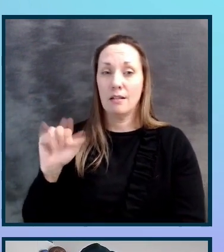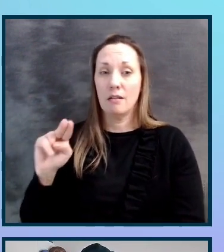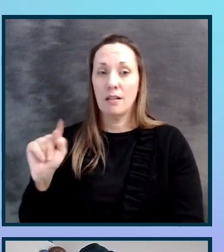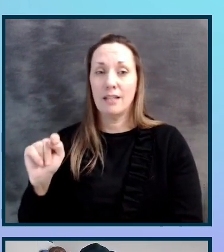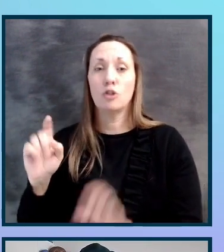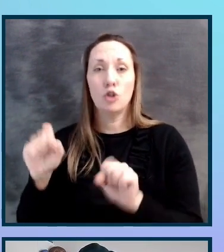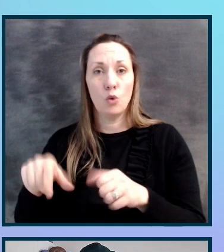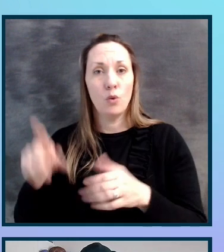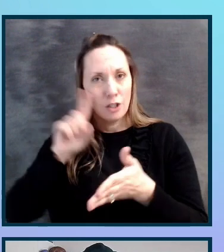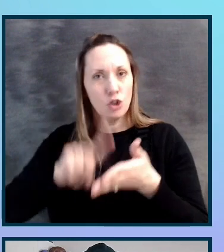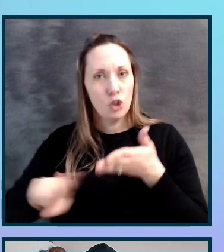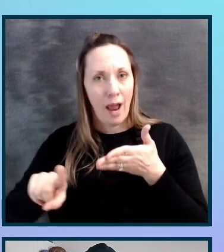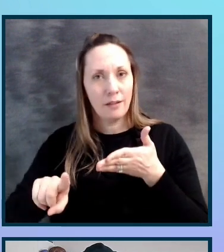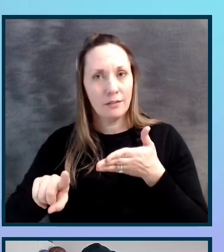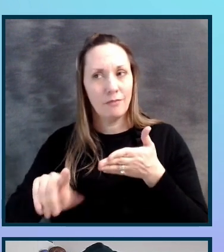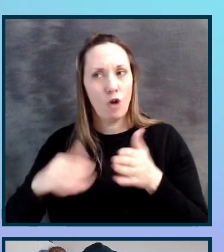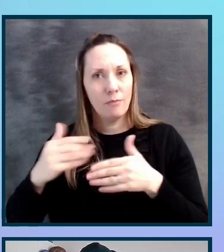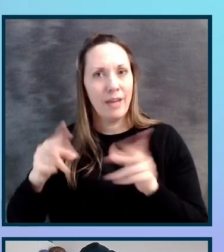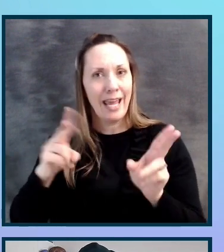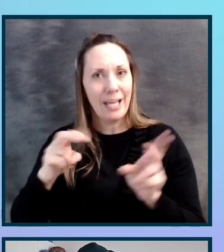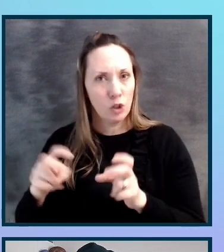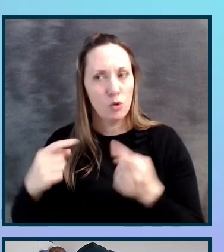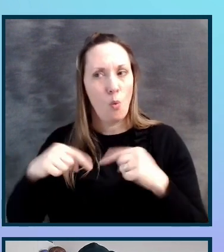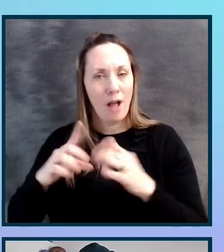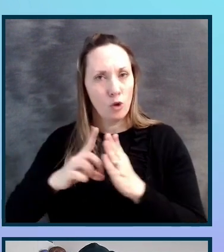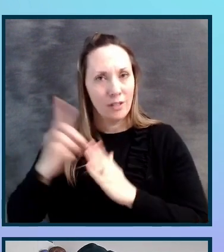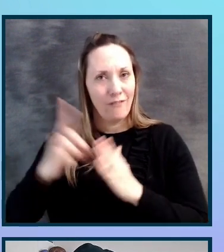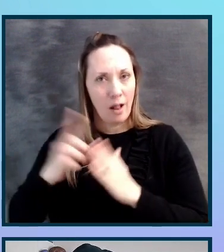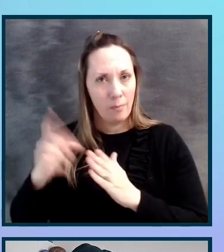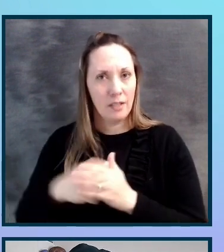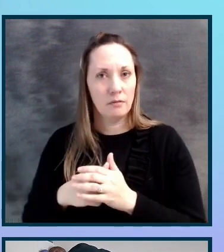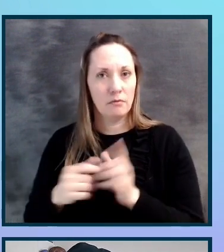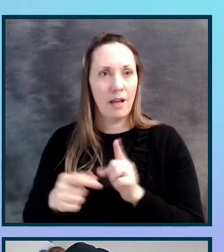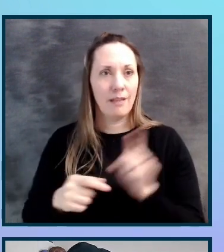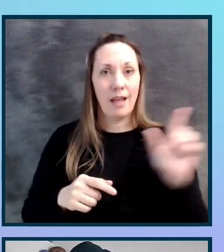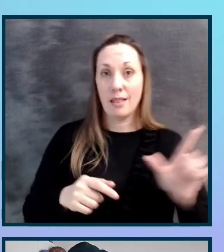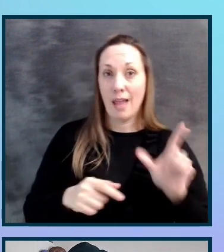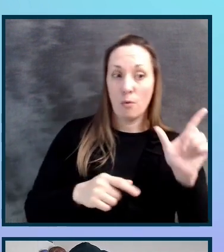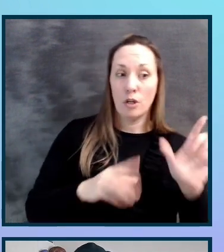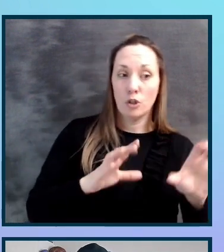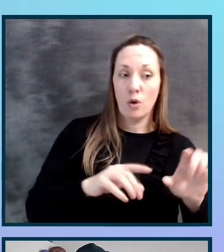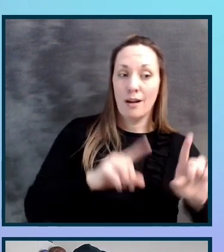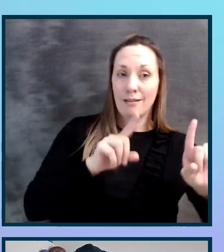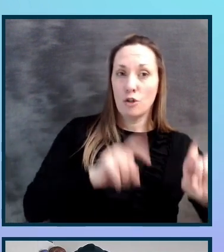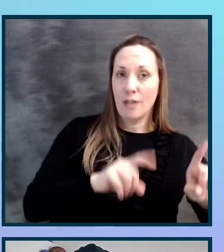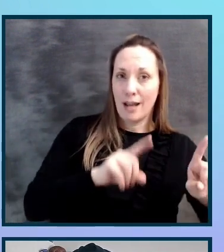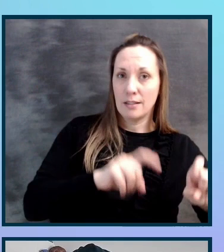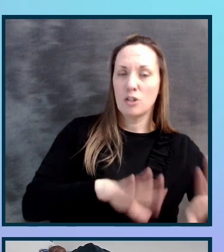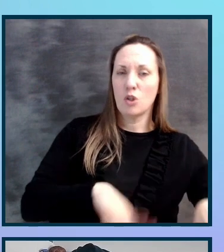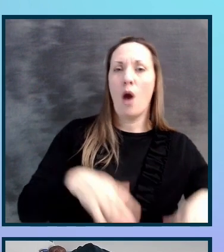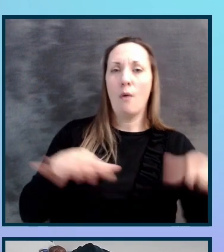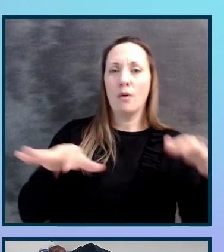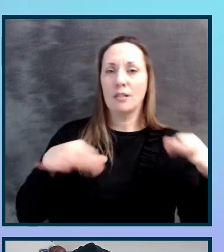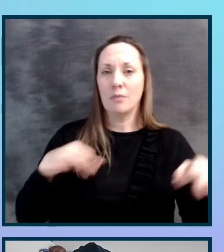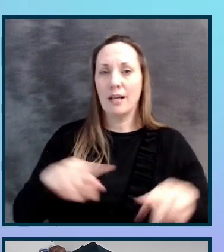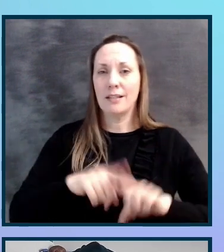as you are developing different than accessibility testing libraries, which do it within your test cases. So let me break down the difference for inside of here.